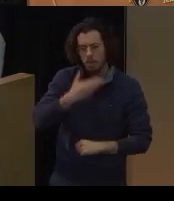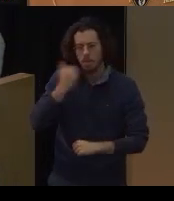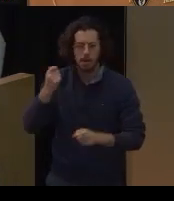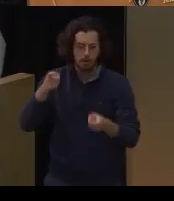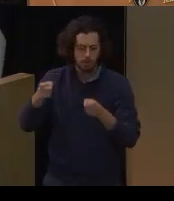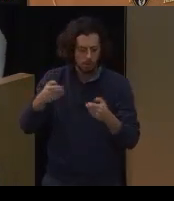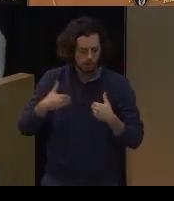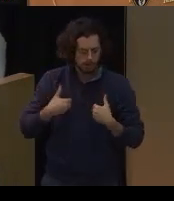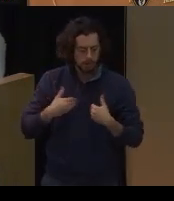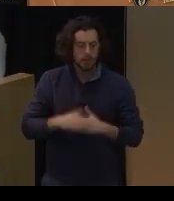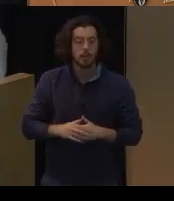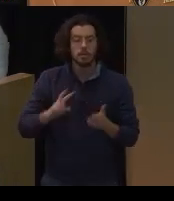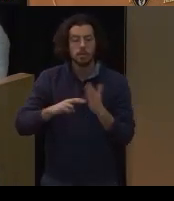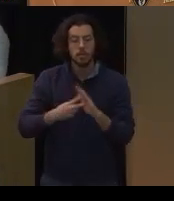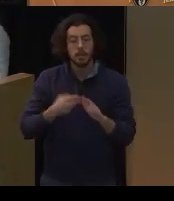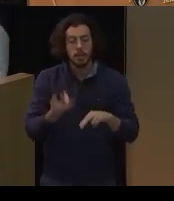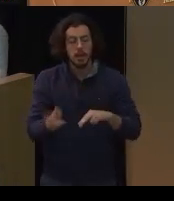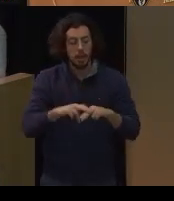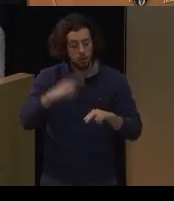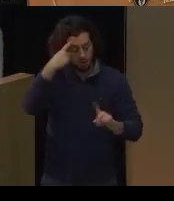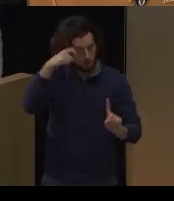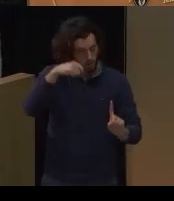are you thinking about when you're increasing the neural signal and what are you thinking about when